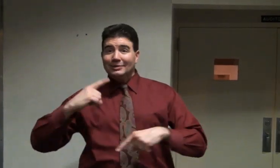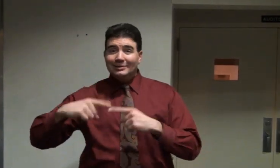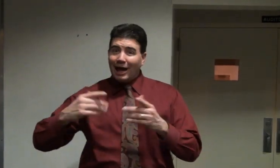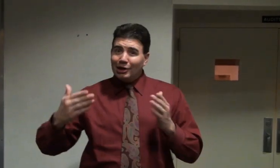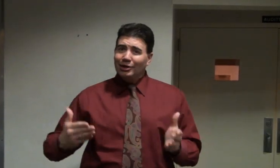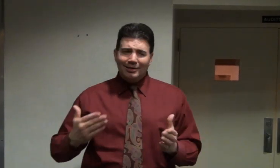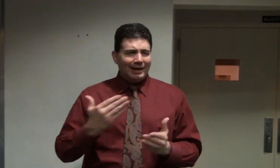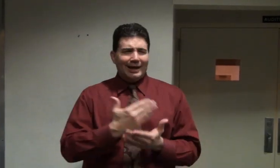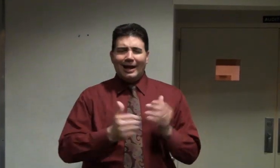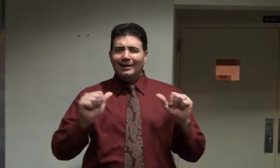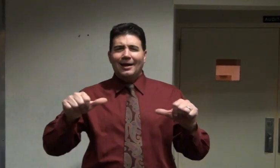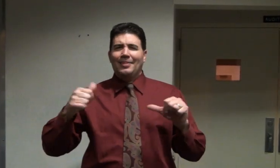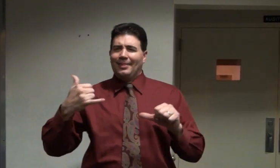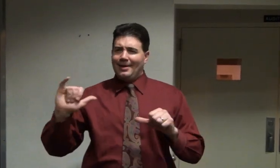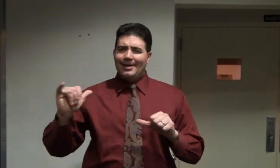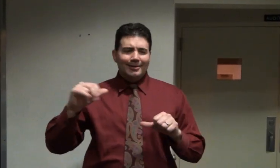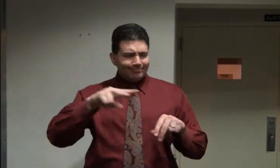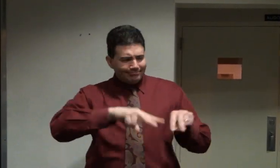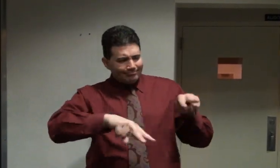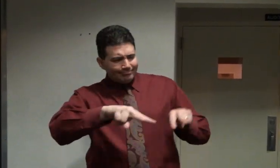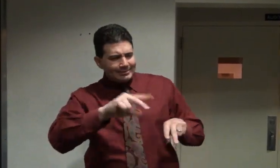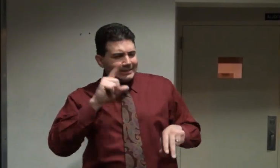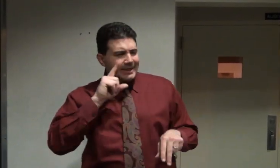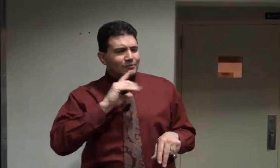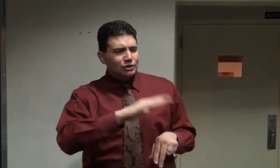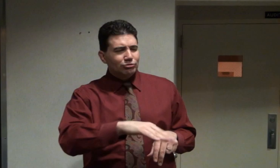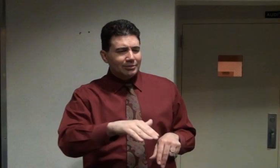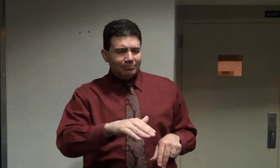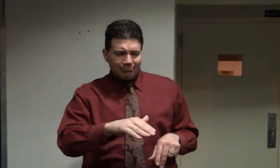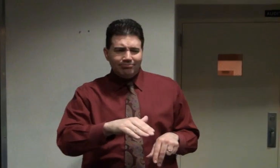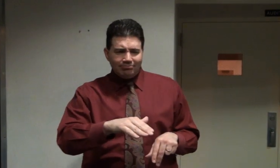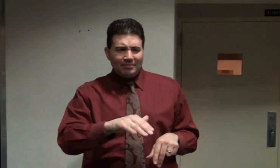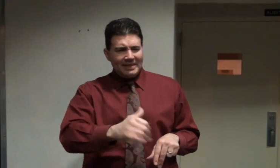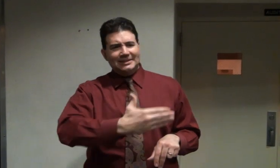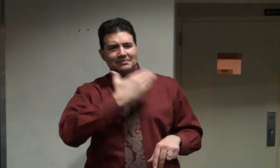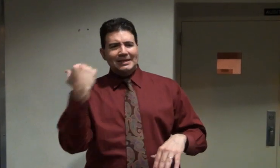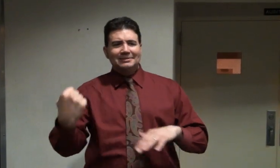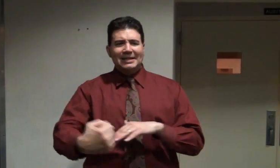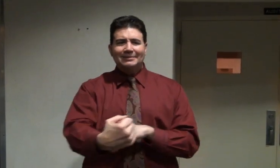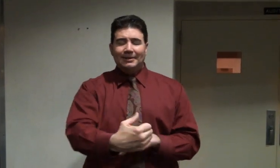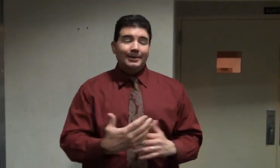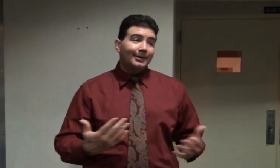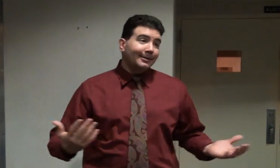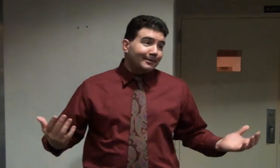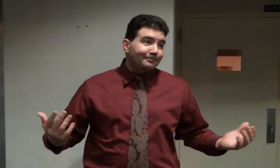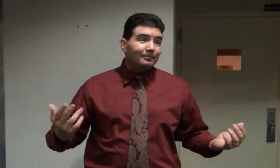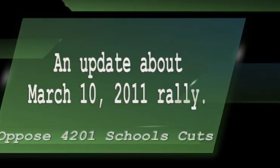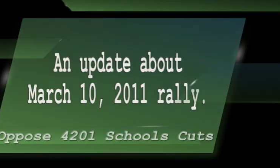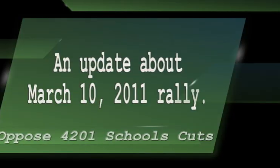There may be no signers and then how can they make decisions on the best placement for these children.